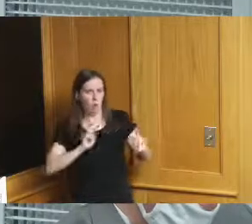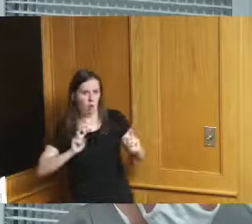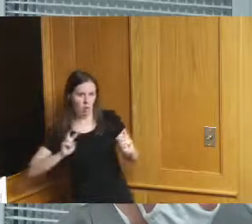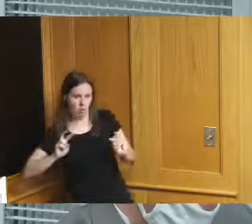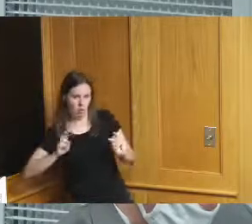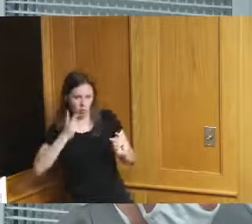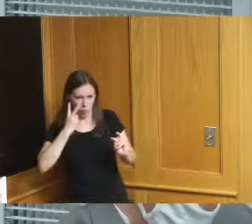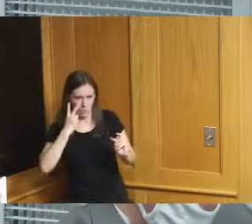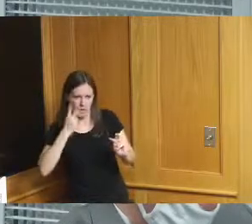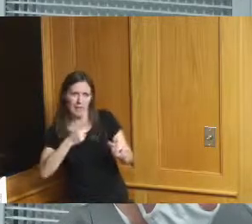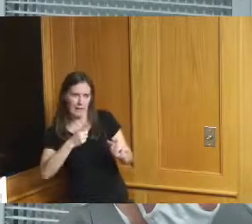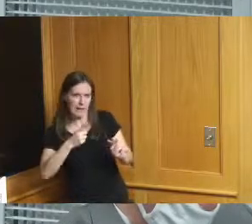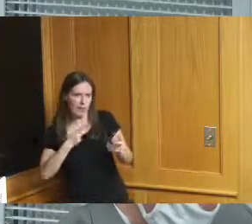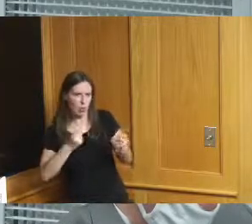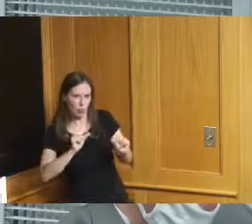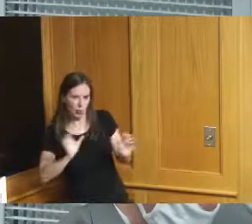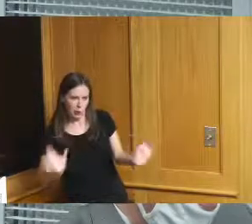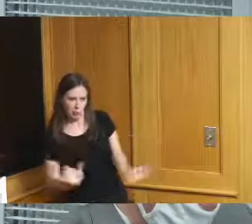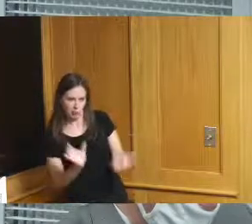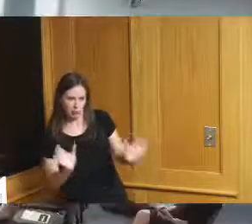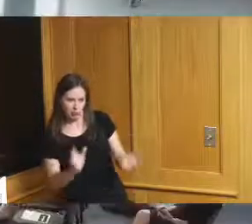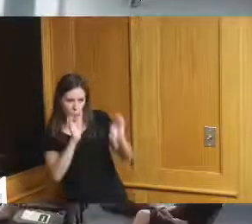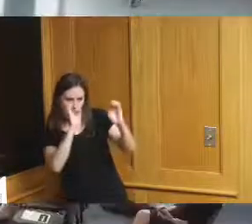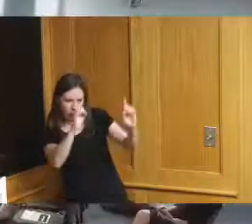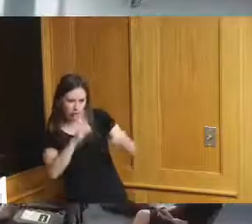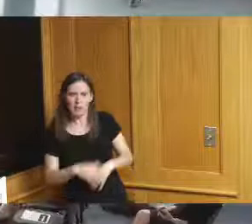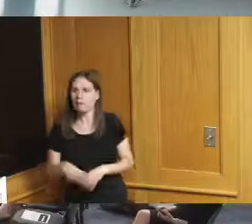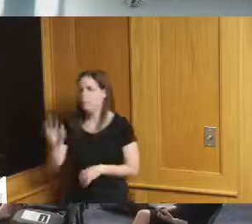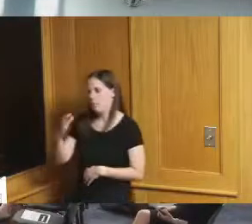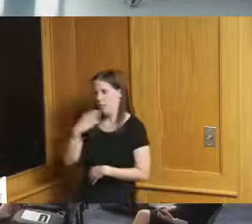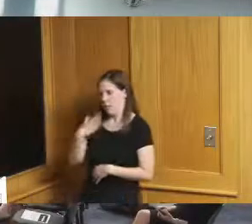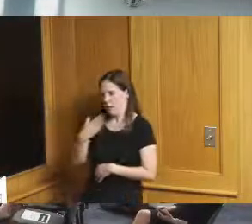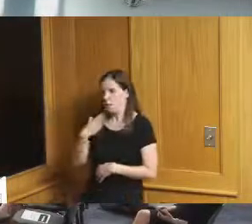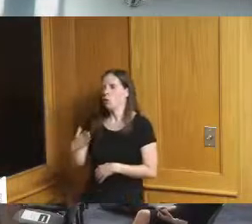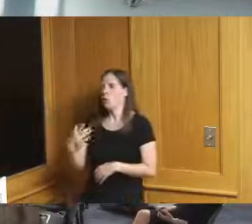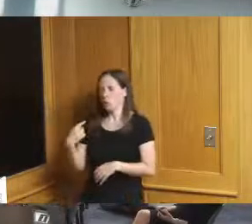we can certainly do it thank you appreciate it and as we look at incentives i just wanted to indicate